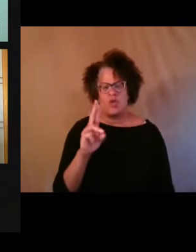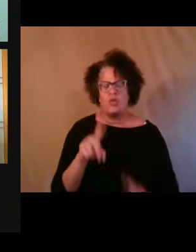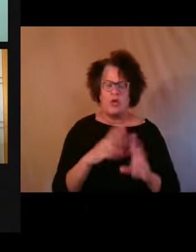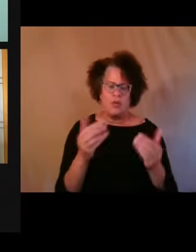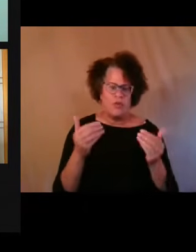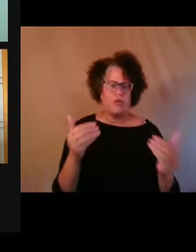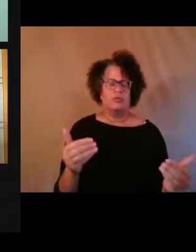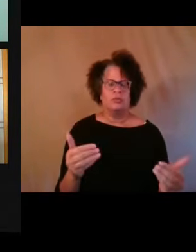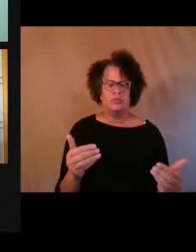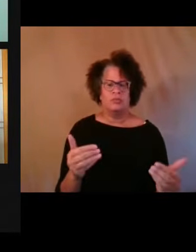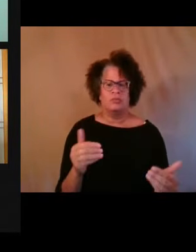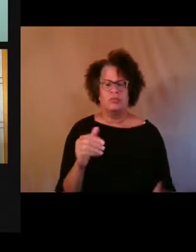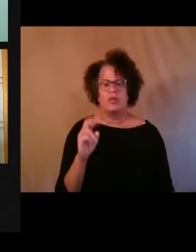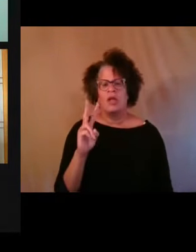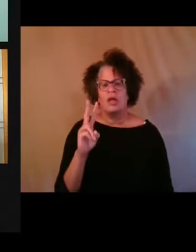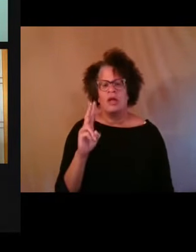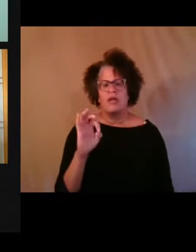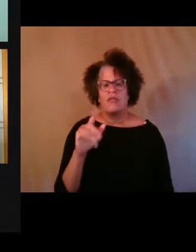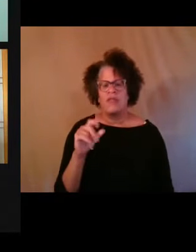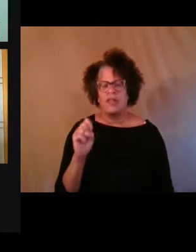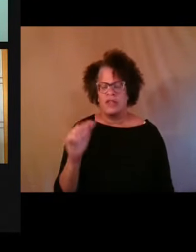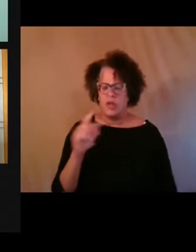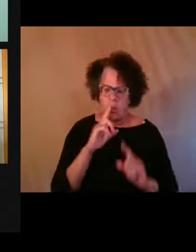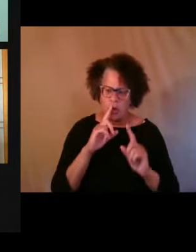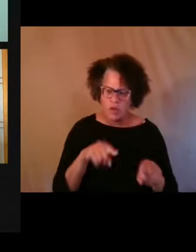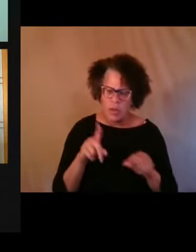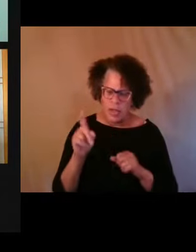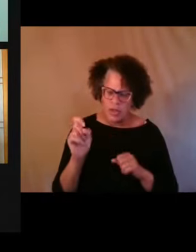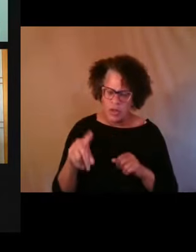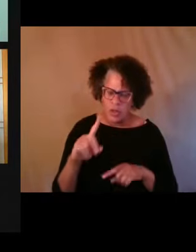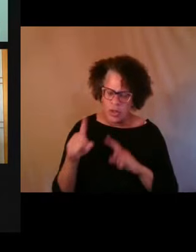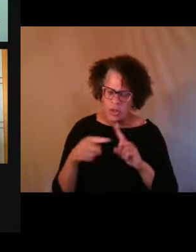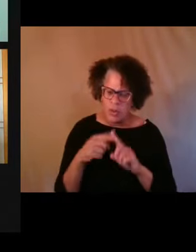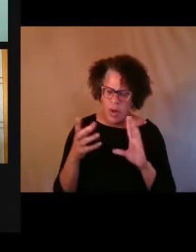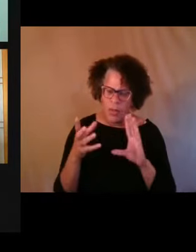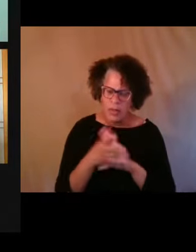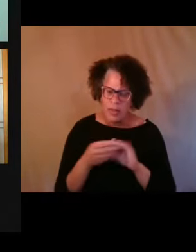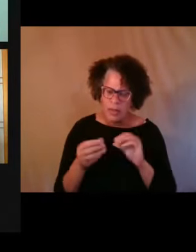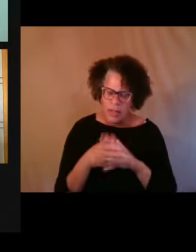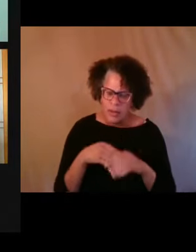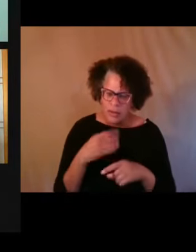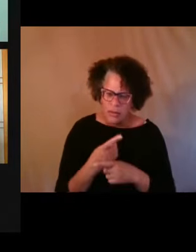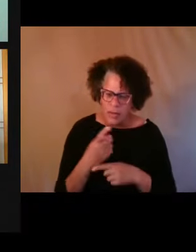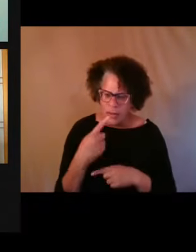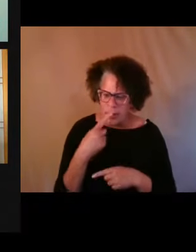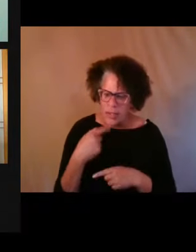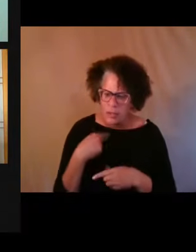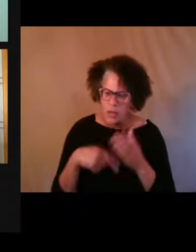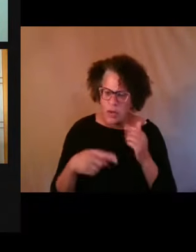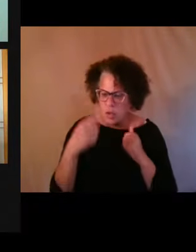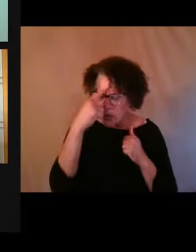Vilissa, you wanted to respond to the question about narrative violence. Could you tell us what you were thinking? Yes.